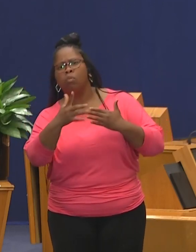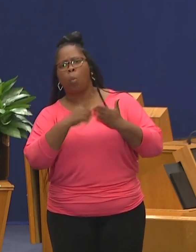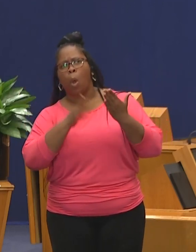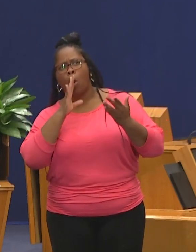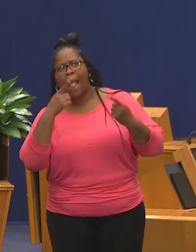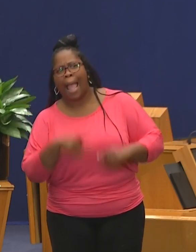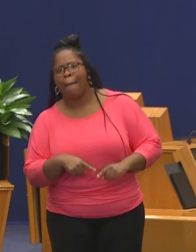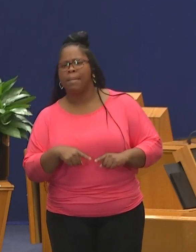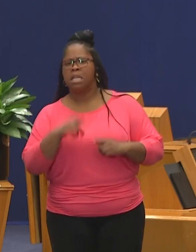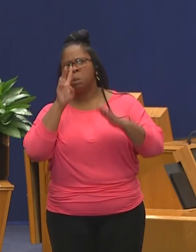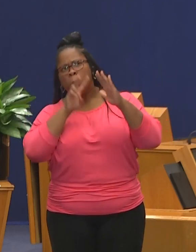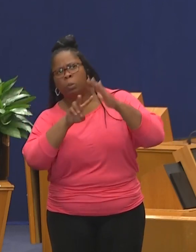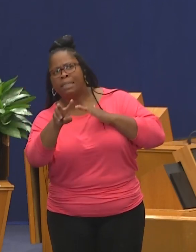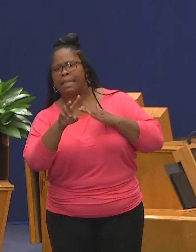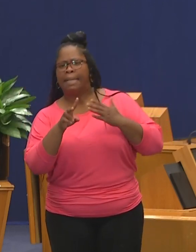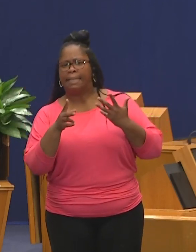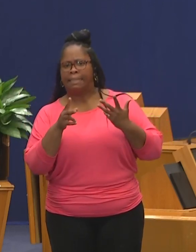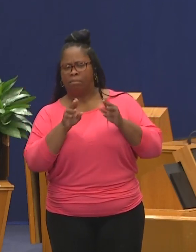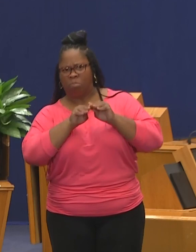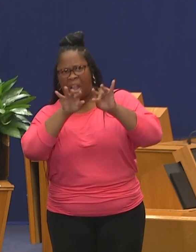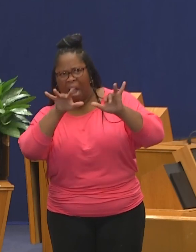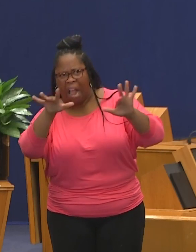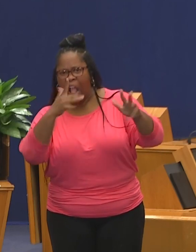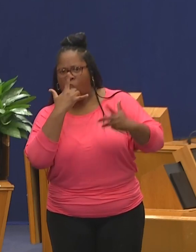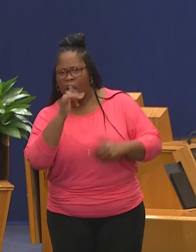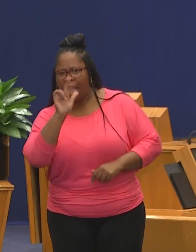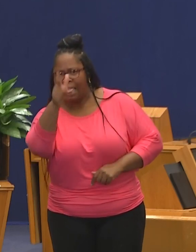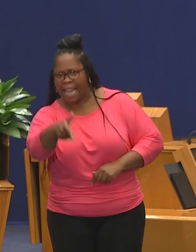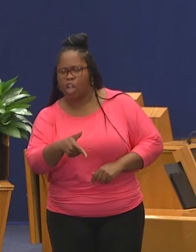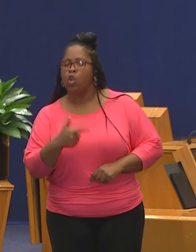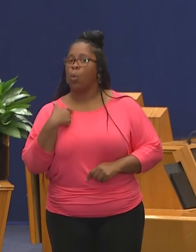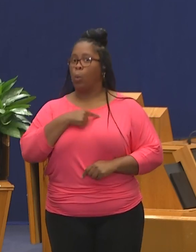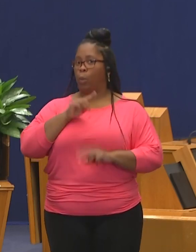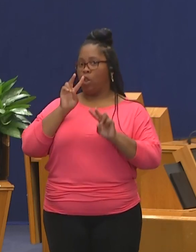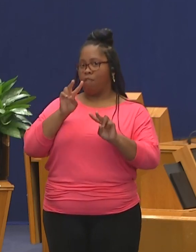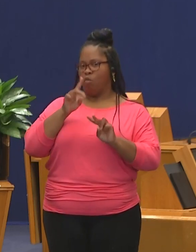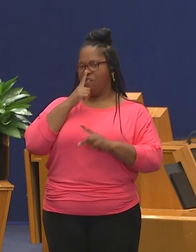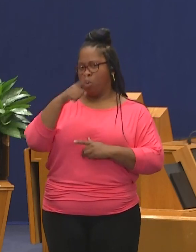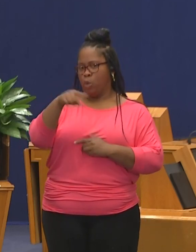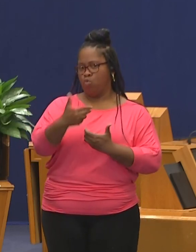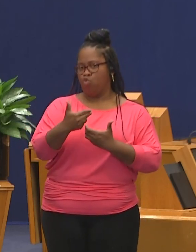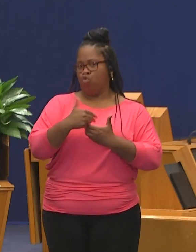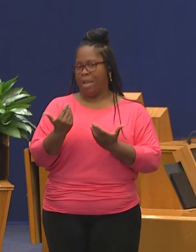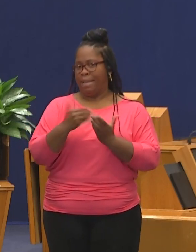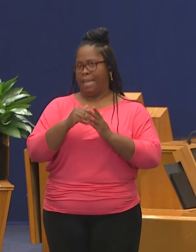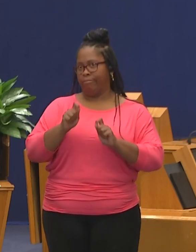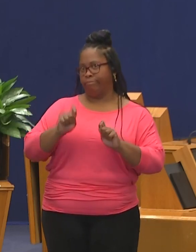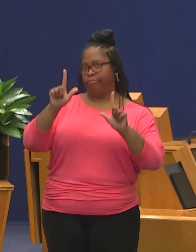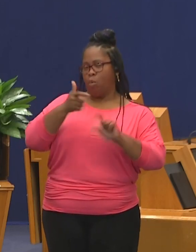PICTURE OF WHAT WE ANTICIPATE IN THE DAYS TO COME IN TERMS OF MODELING THE TRAJECTORY OF THIS EPIDEMIC.